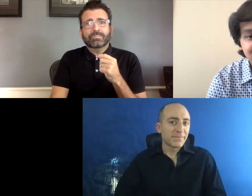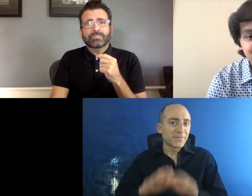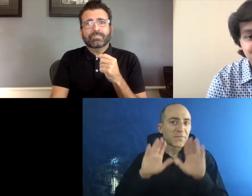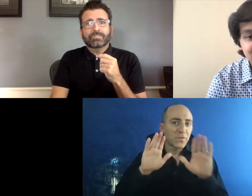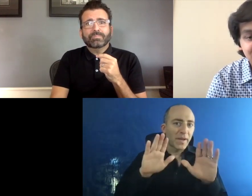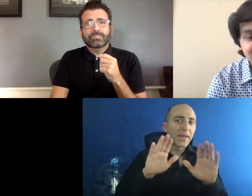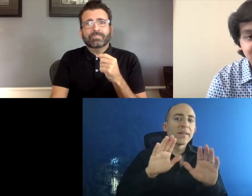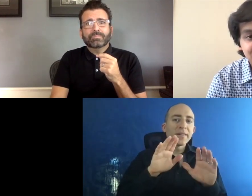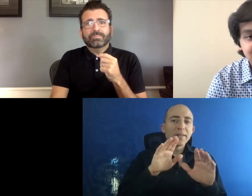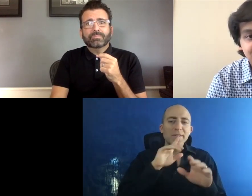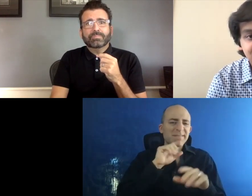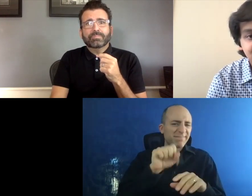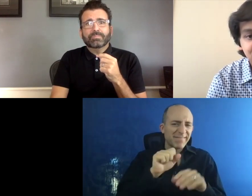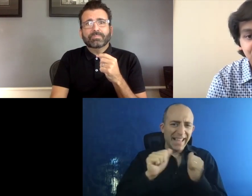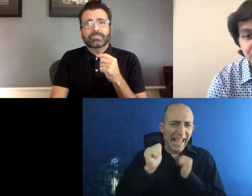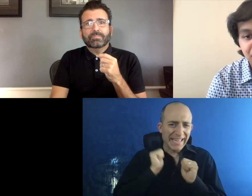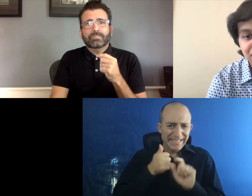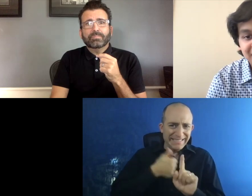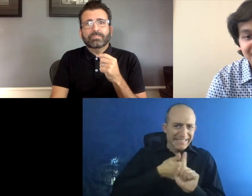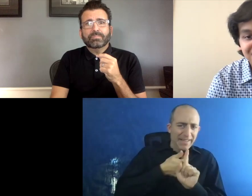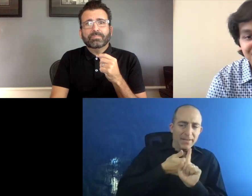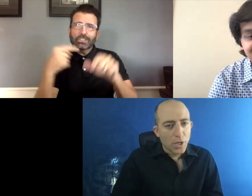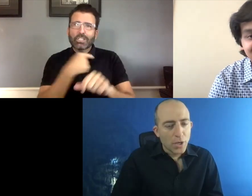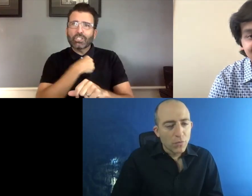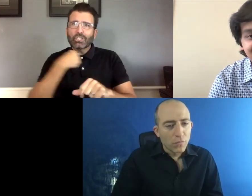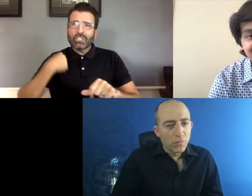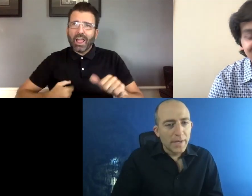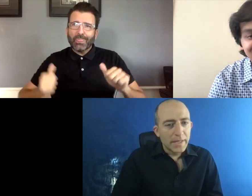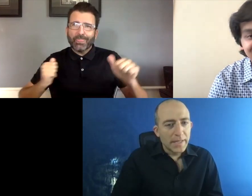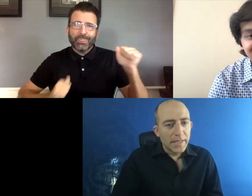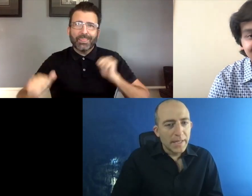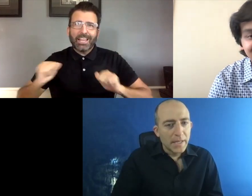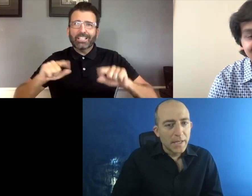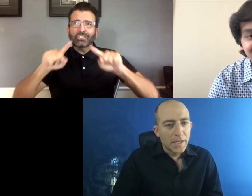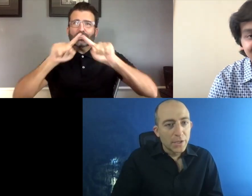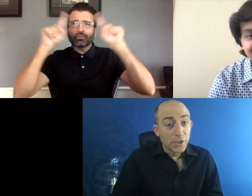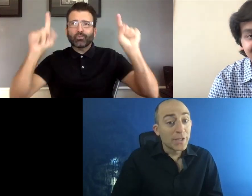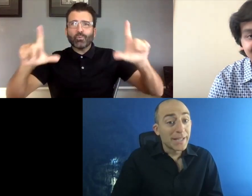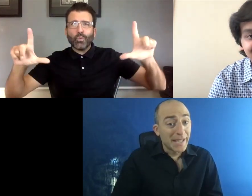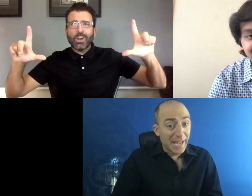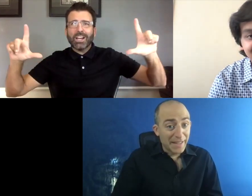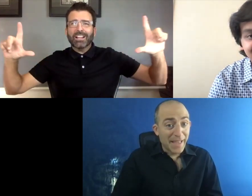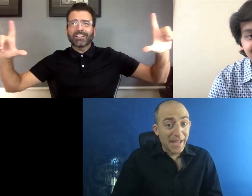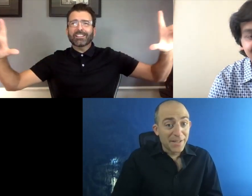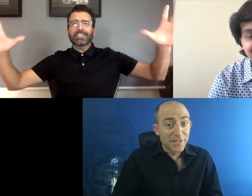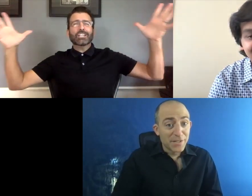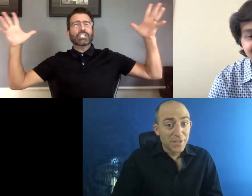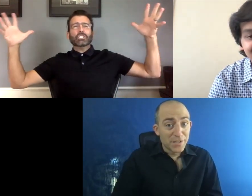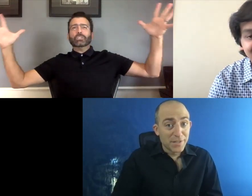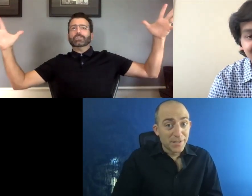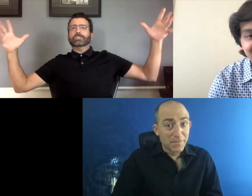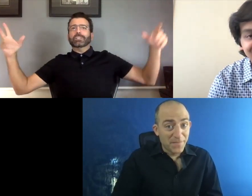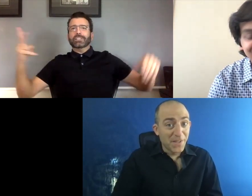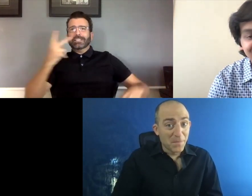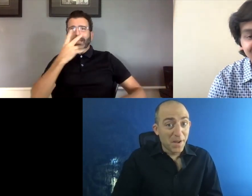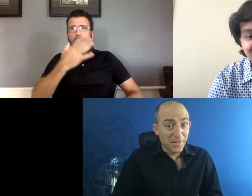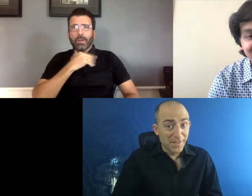journey. it's a, it's, you know, growth over time. JOHN: Really looking at that film on the